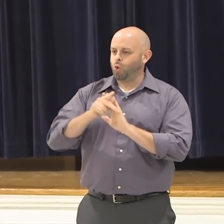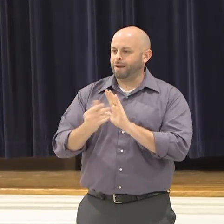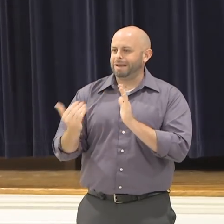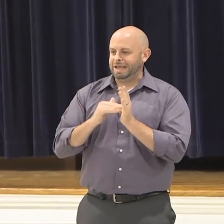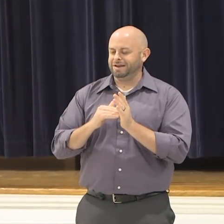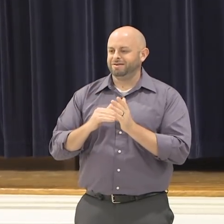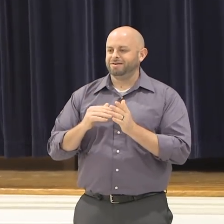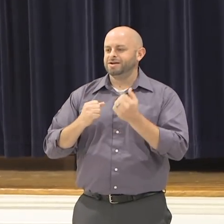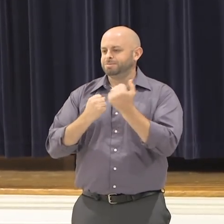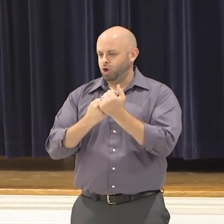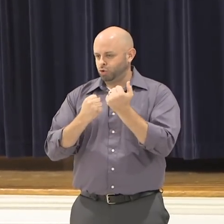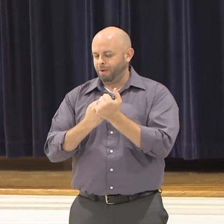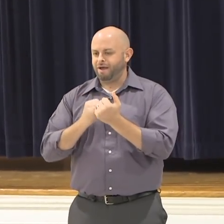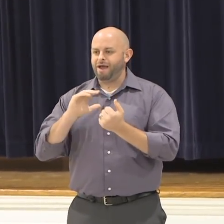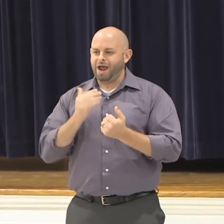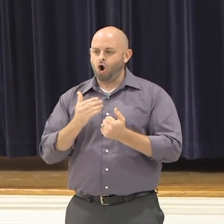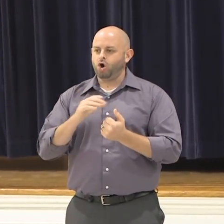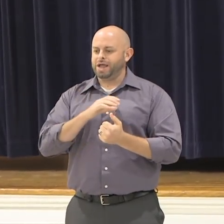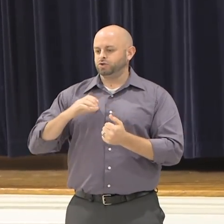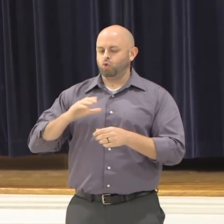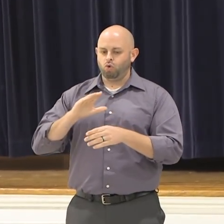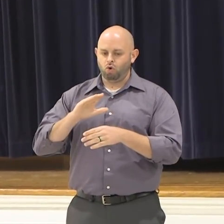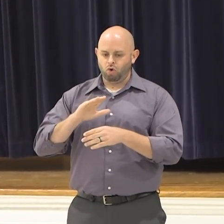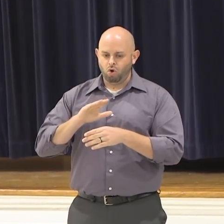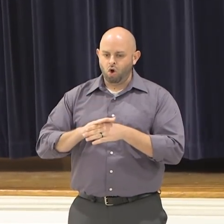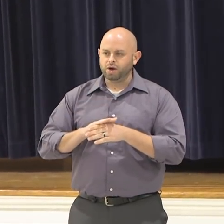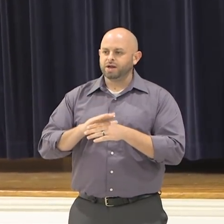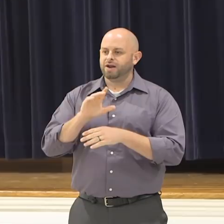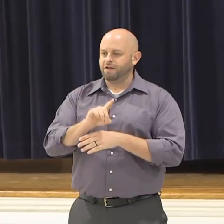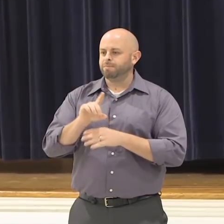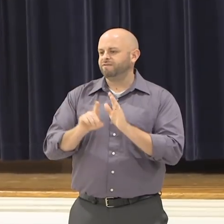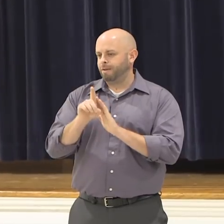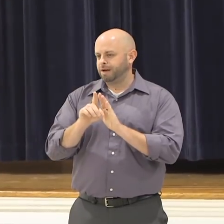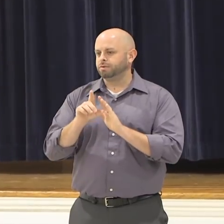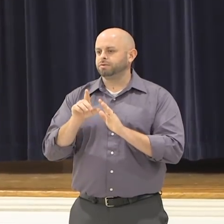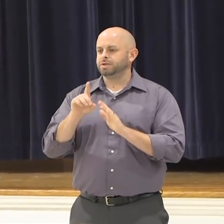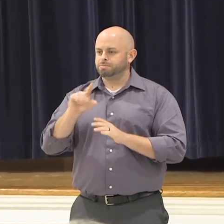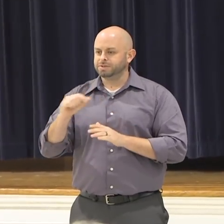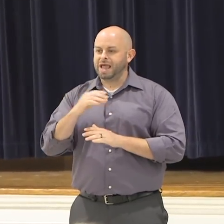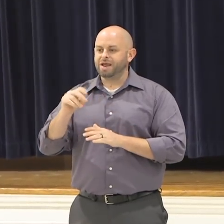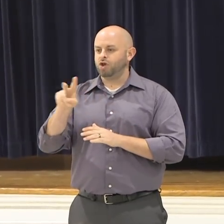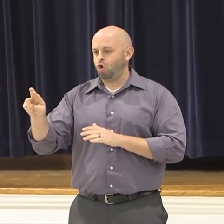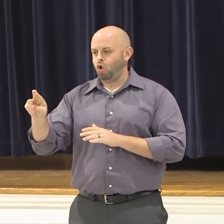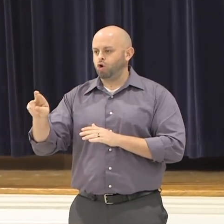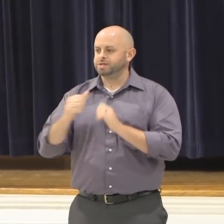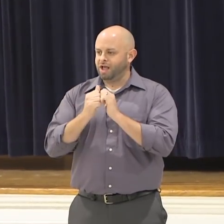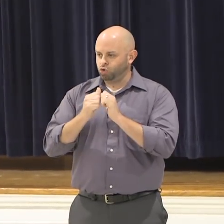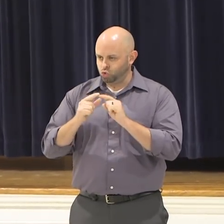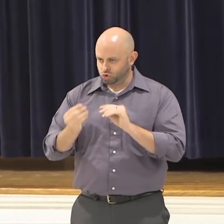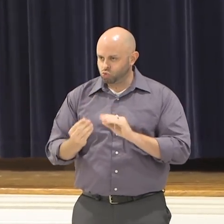sponsored by our Council on developmental disabilities and vocational rehab to address and help folks